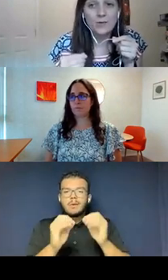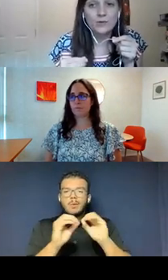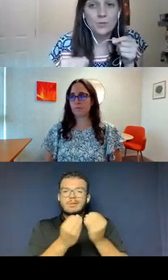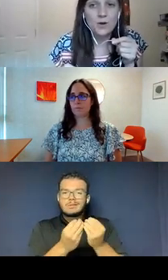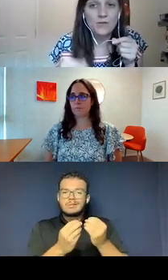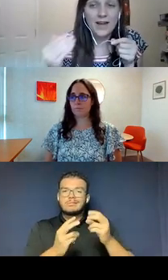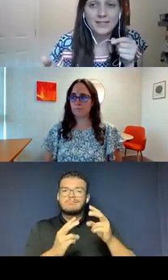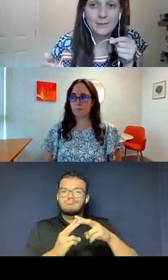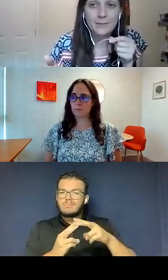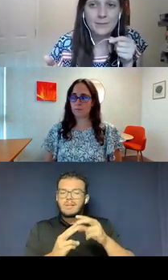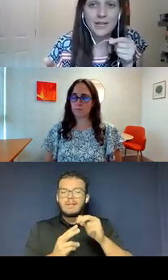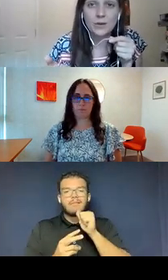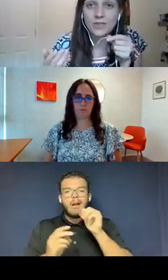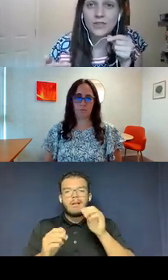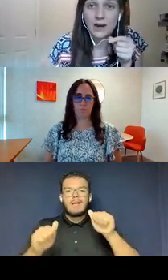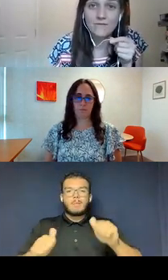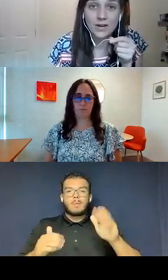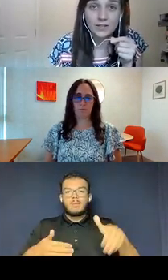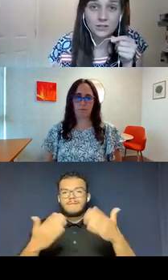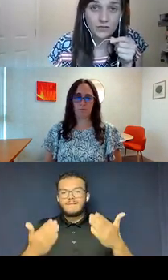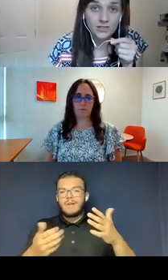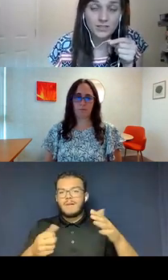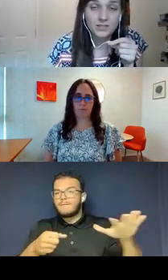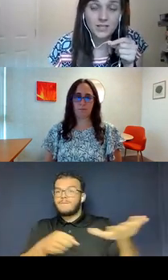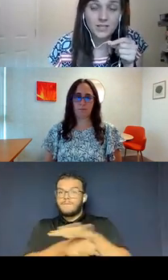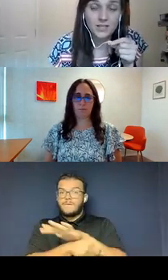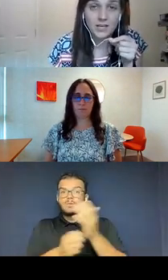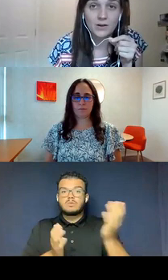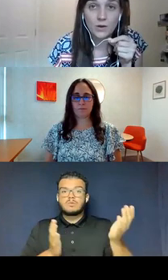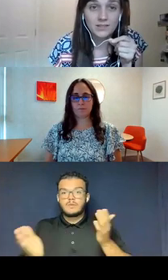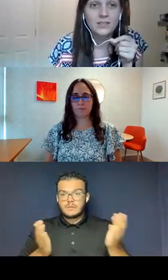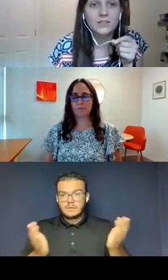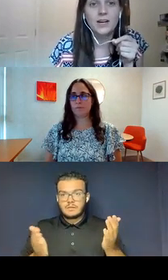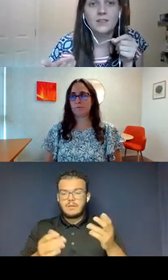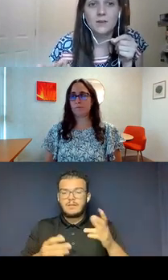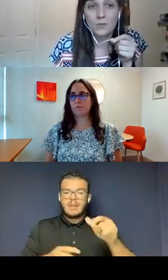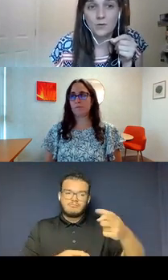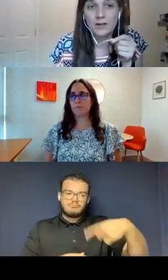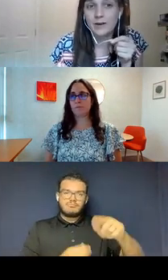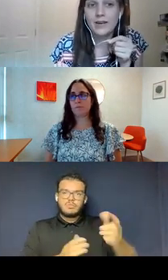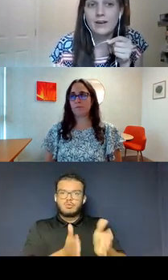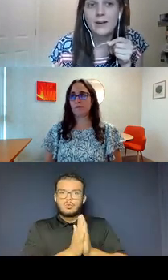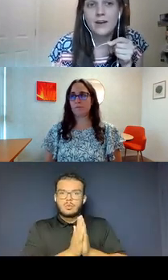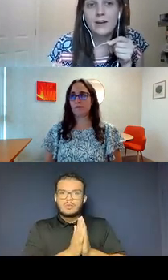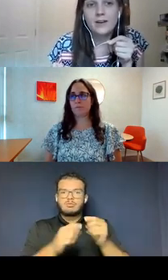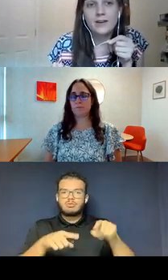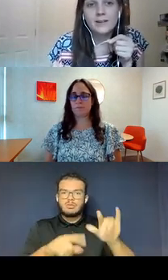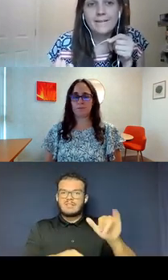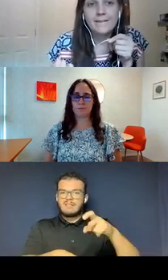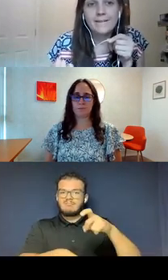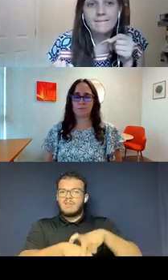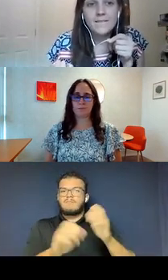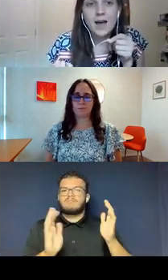able to provide somebody with the grant-funded services that they requested during the reporting period.